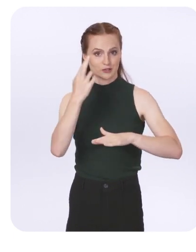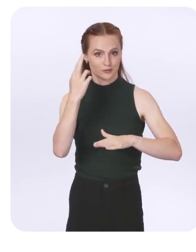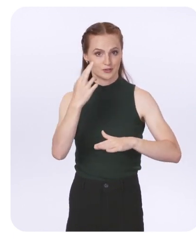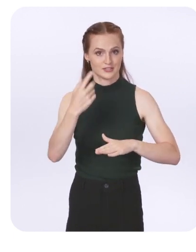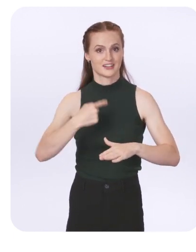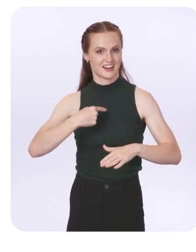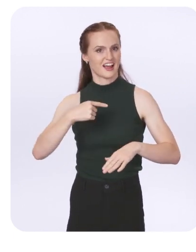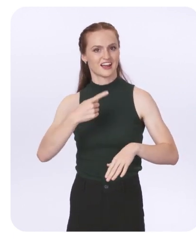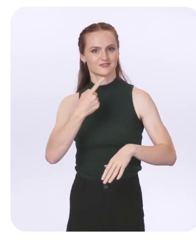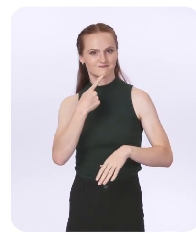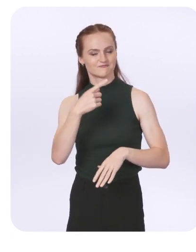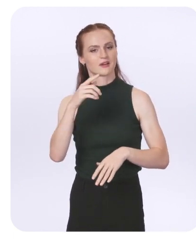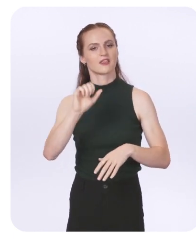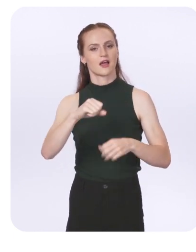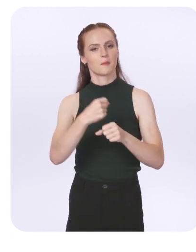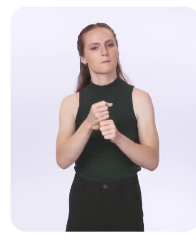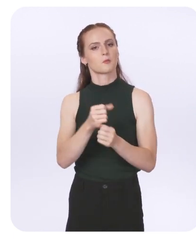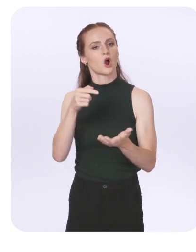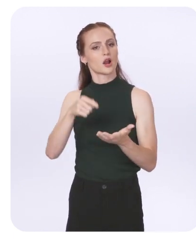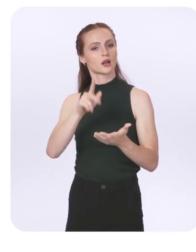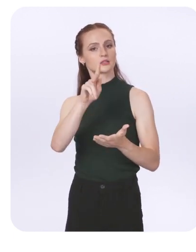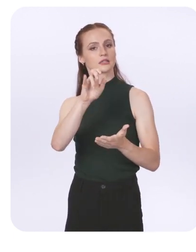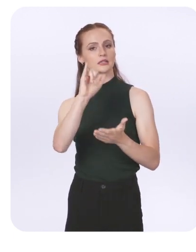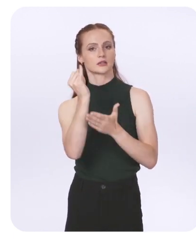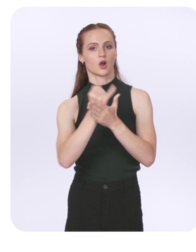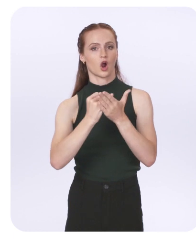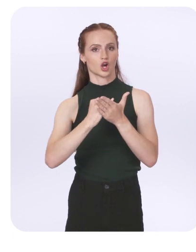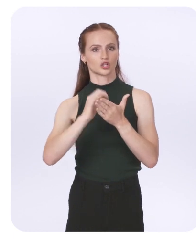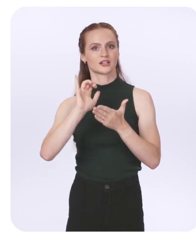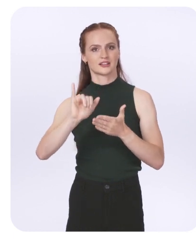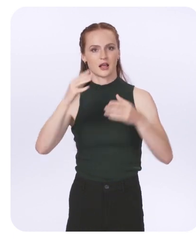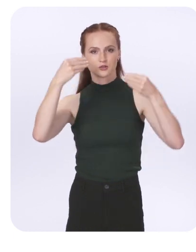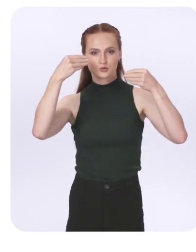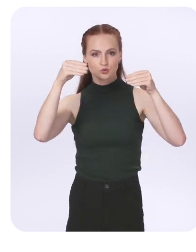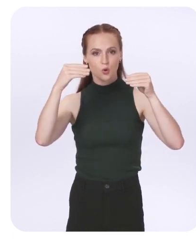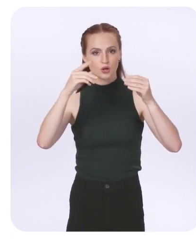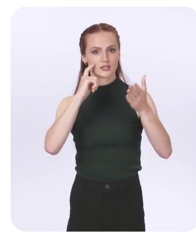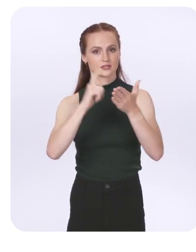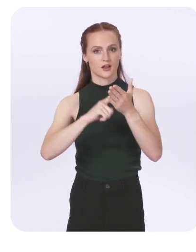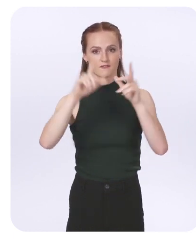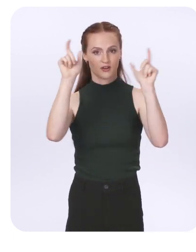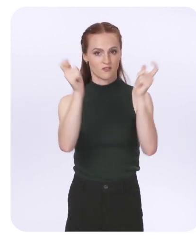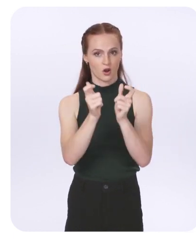the funnel steps to better translate what we just saw in the previous slide. In short,